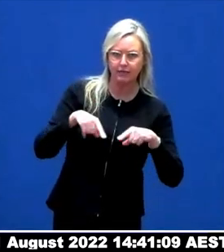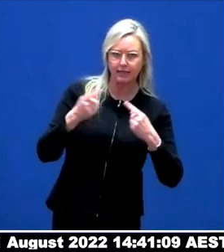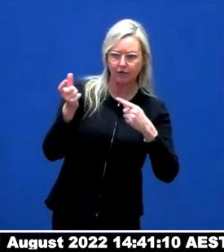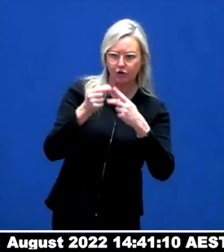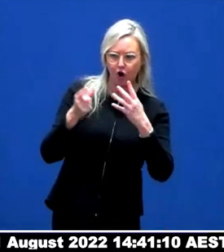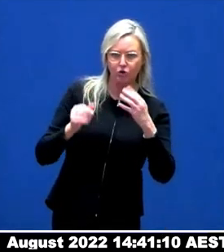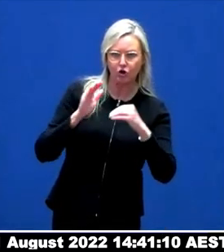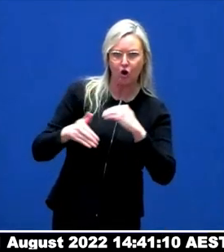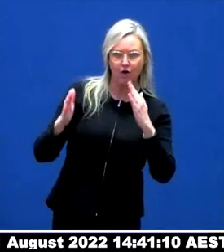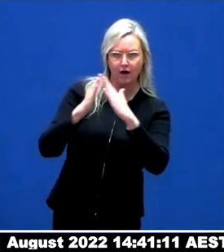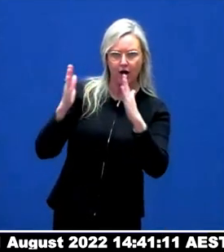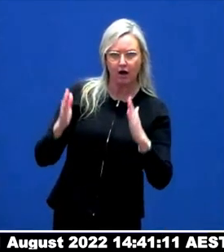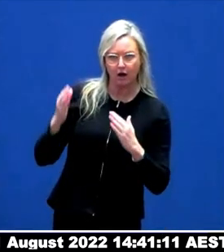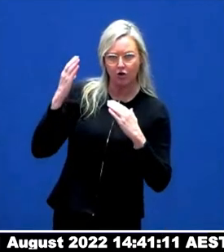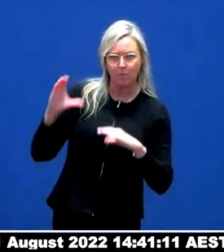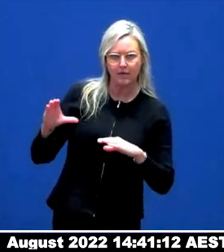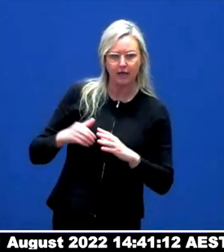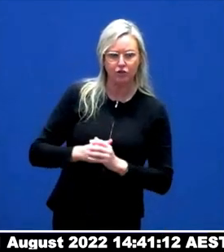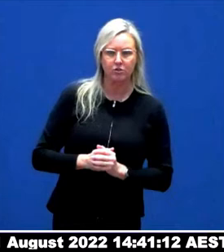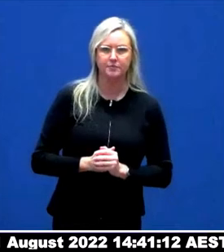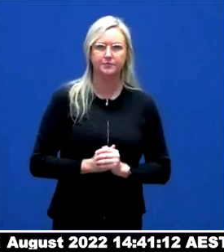supports? LISA SHORT: No, we don't take that into account.